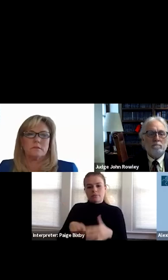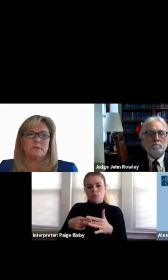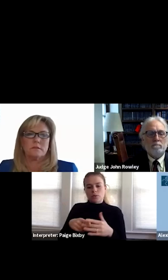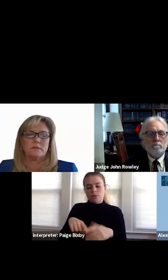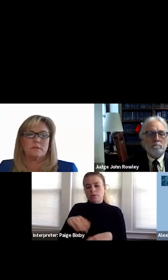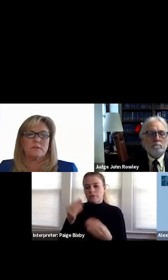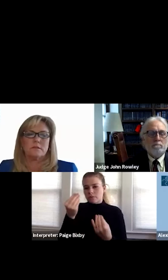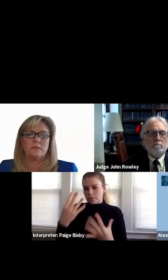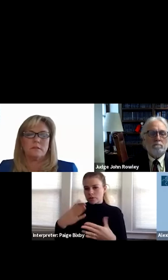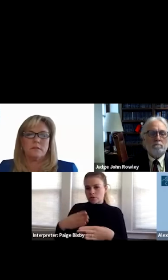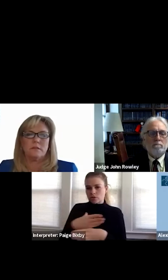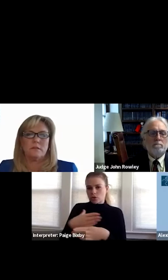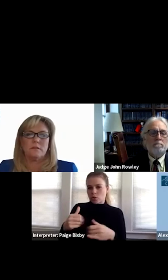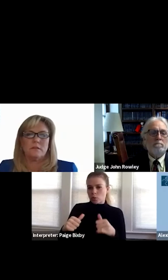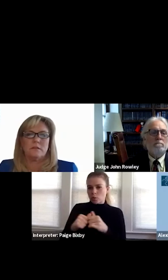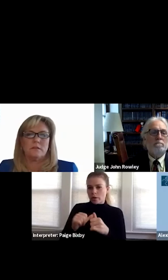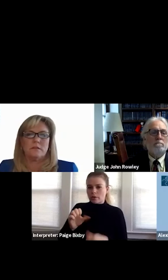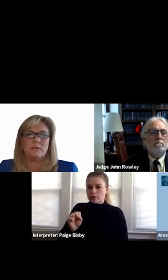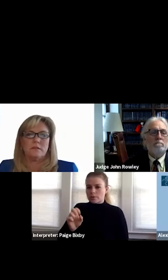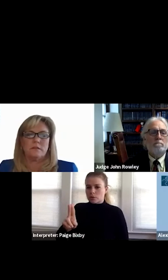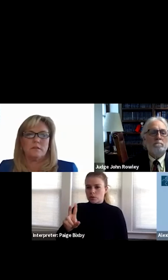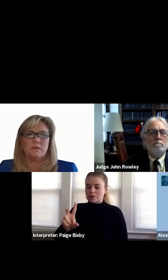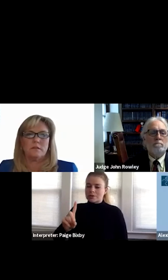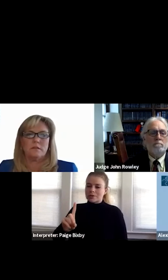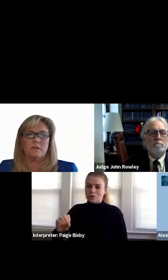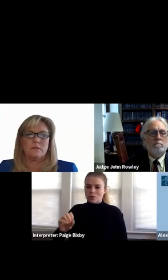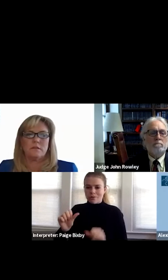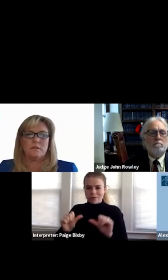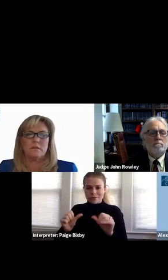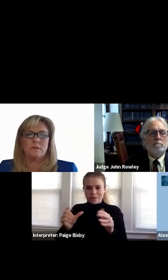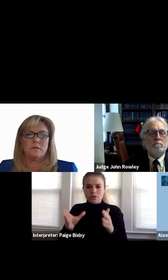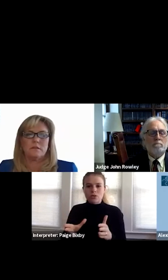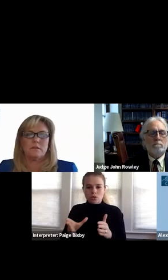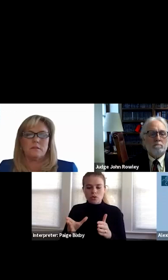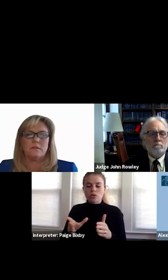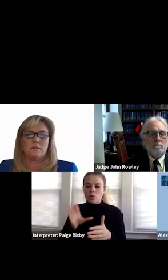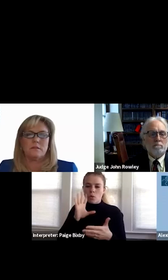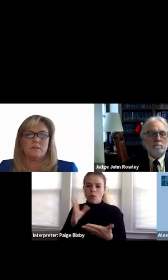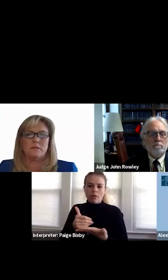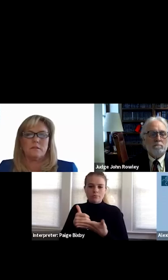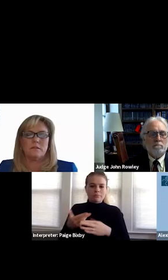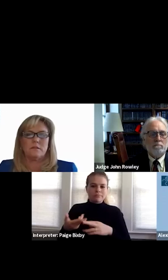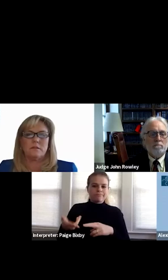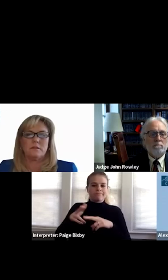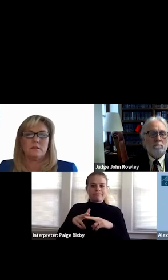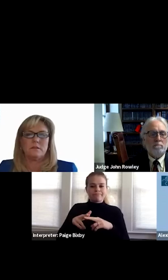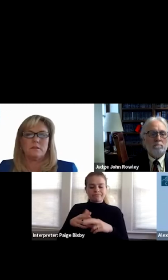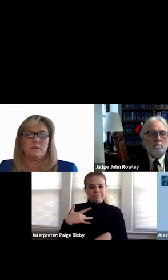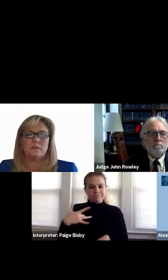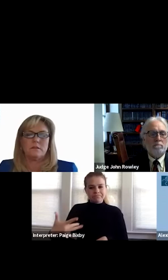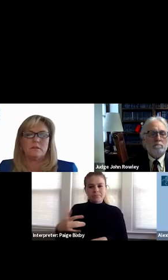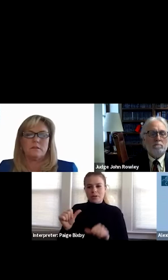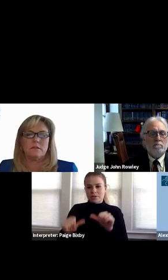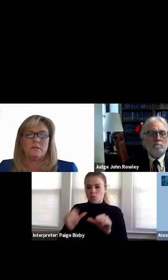and sharing that with your substance use disorder assessors will increase the likelihood that the assessment will be accurate and the families